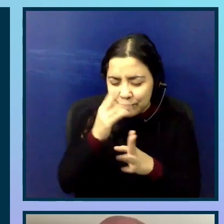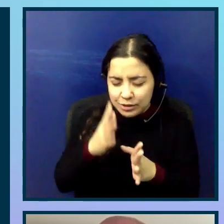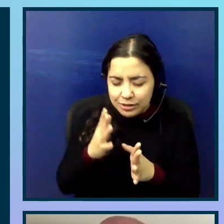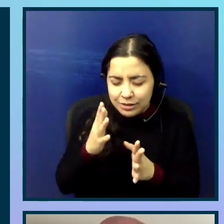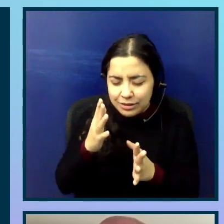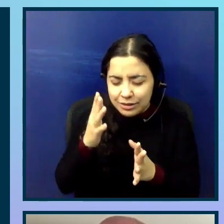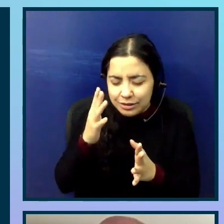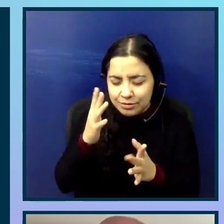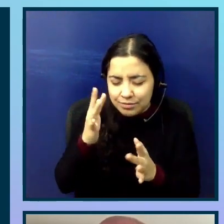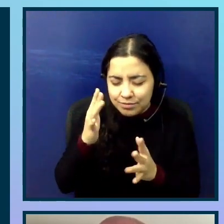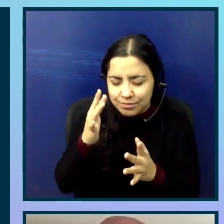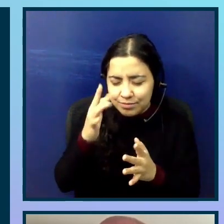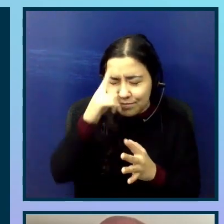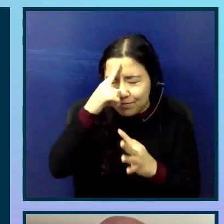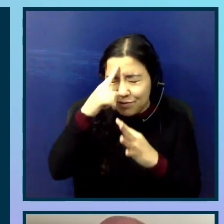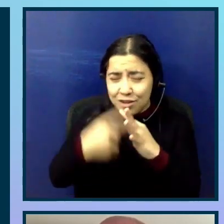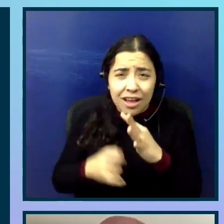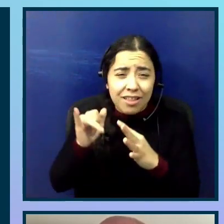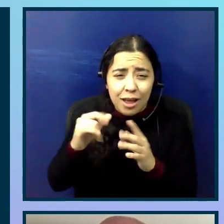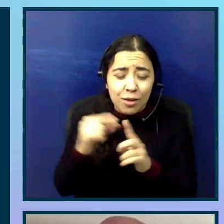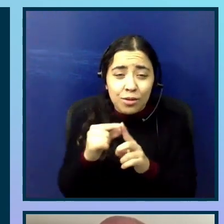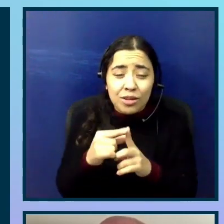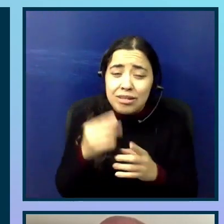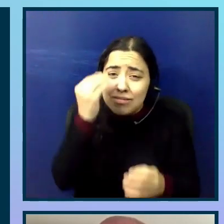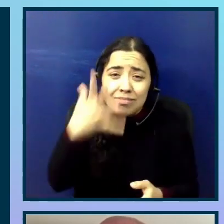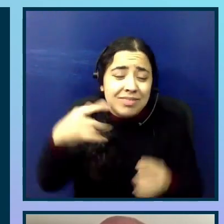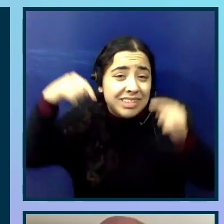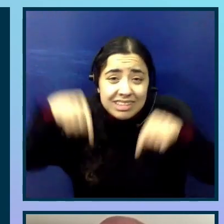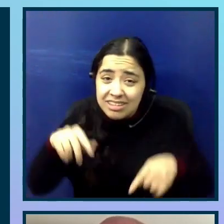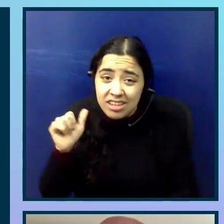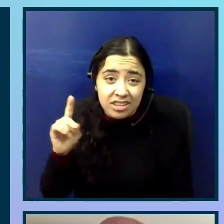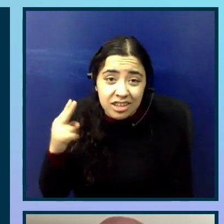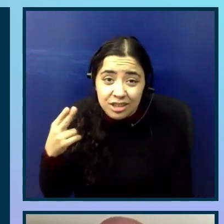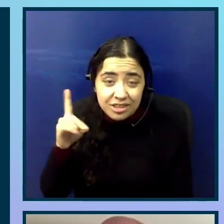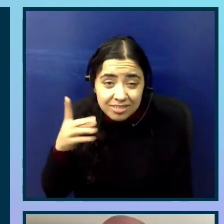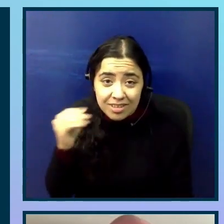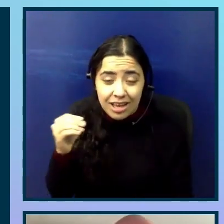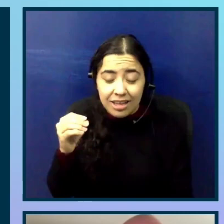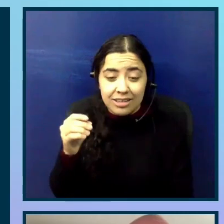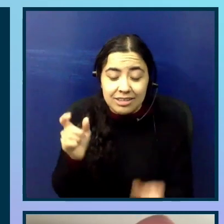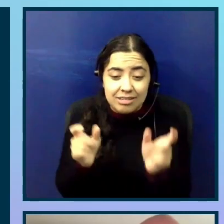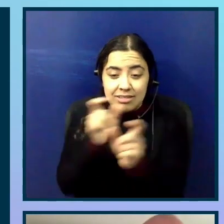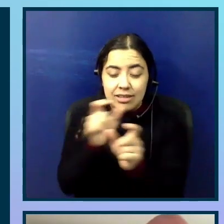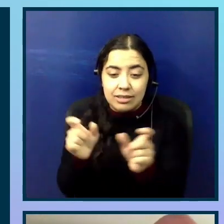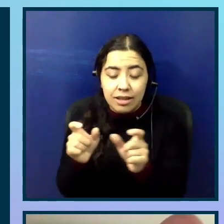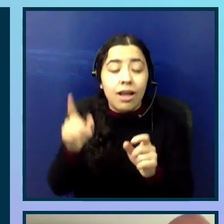I've absolutely forgotten the word. This is ADHD and dyslexia for you in action principles.